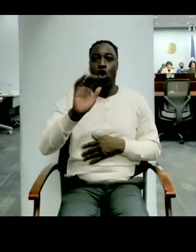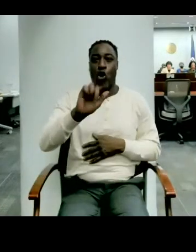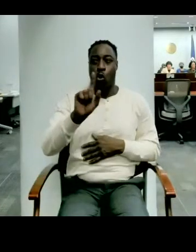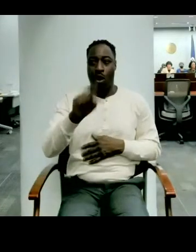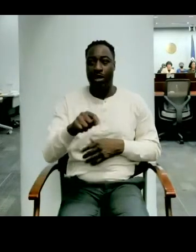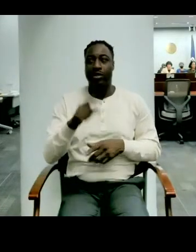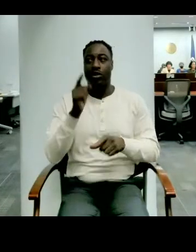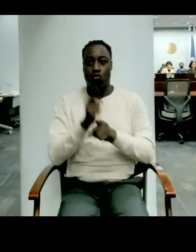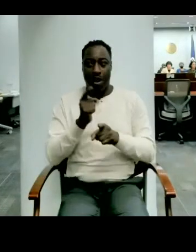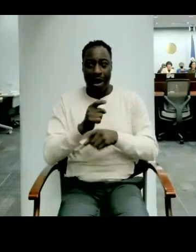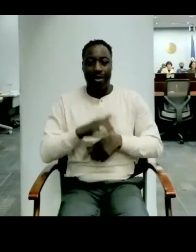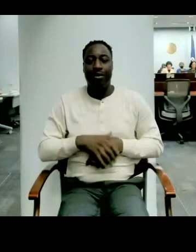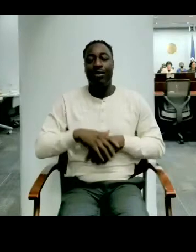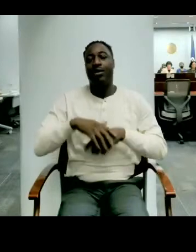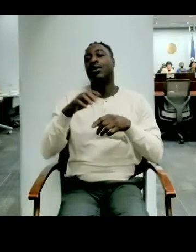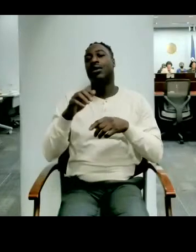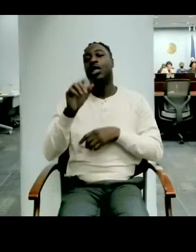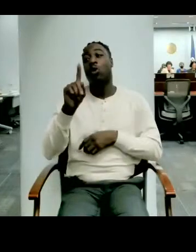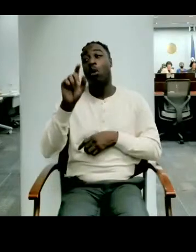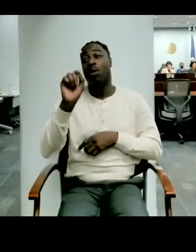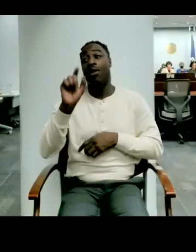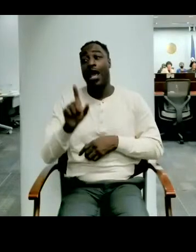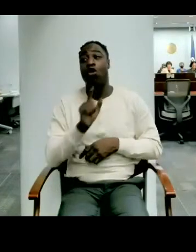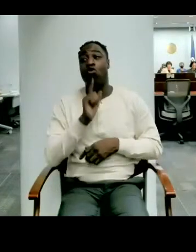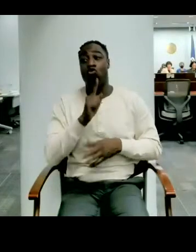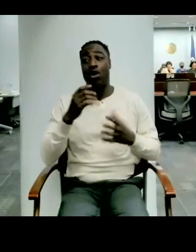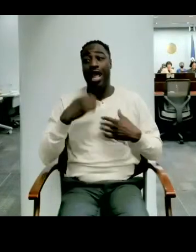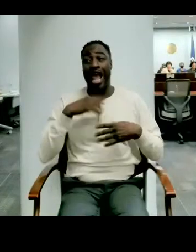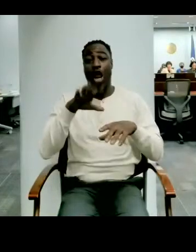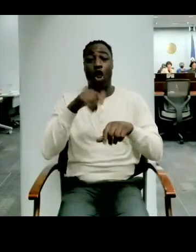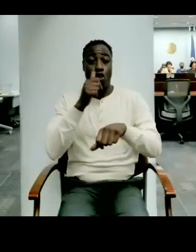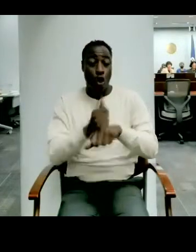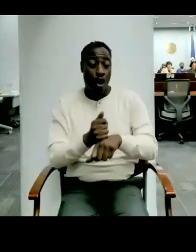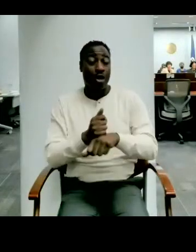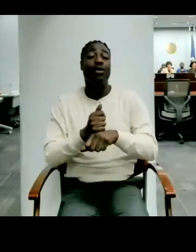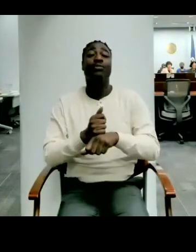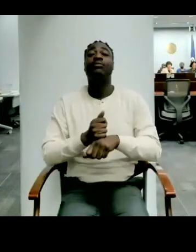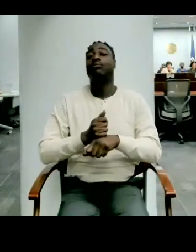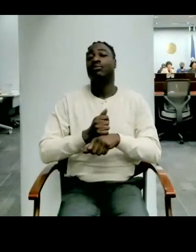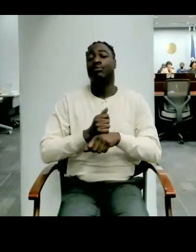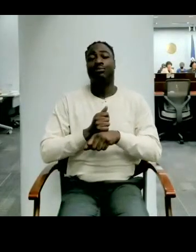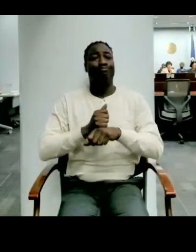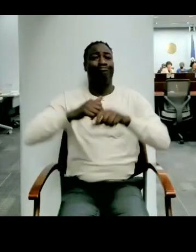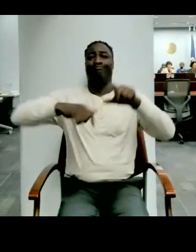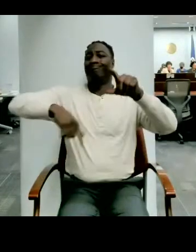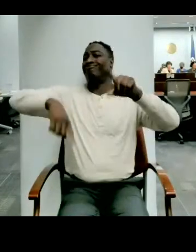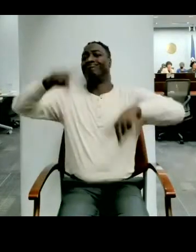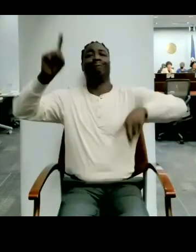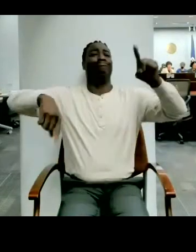You are right the Department of Labor has authority in such a wide um variety of